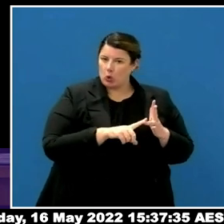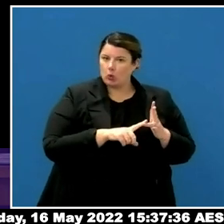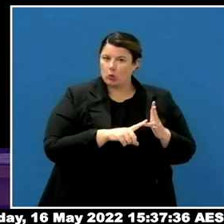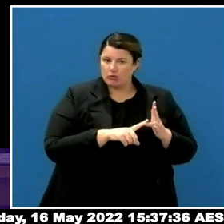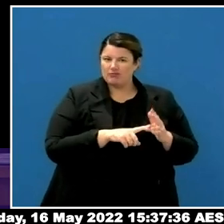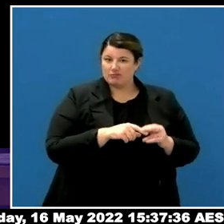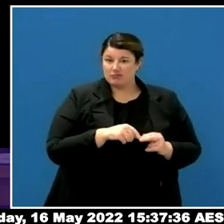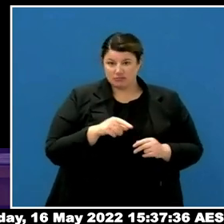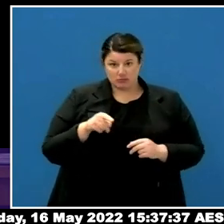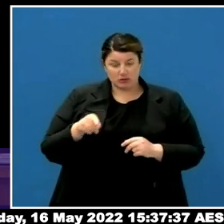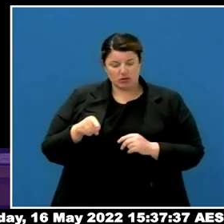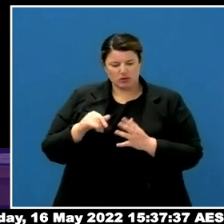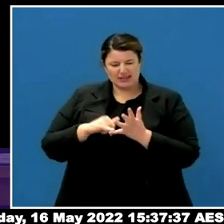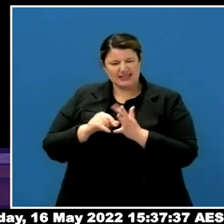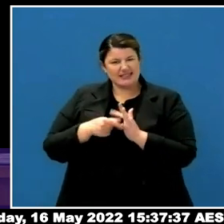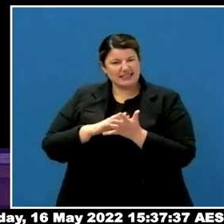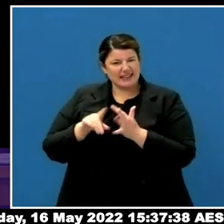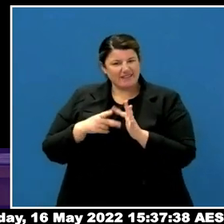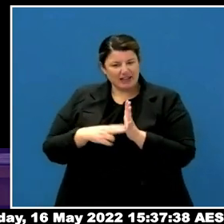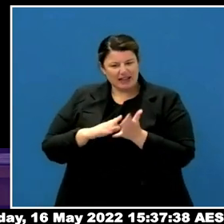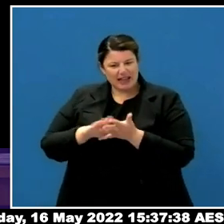What do you recall about that conversation?